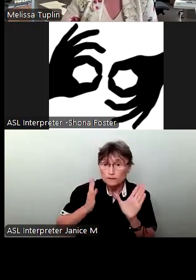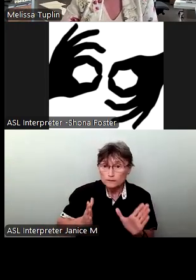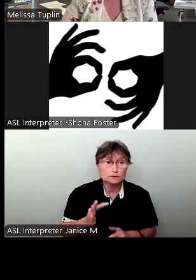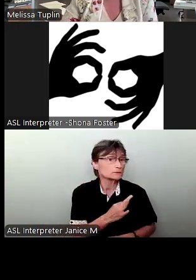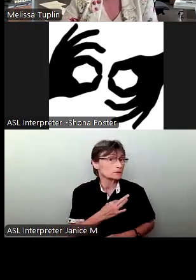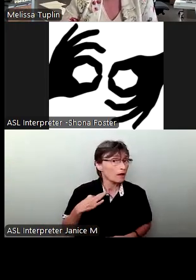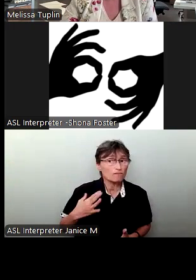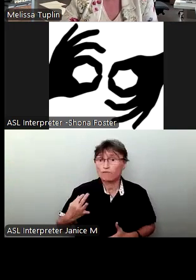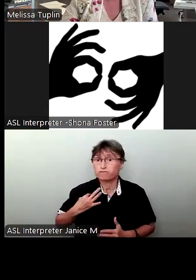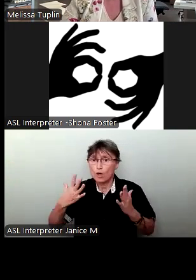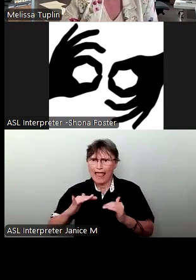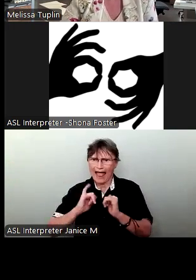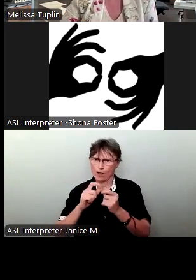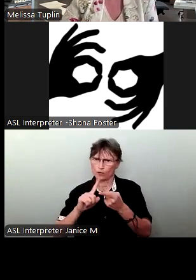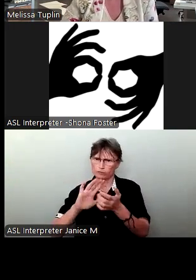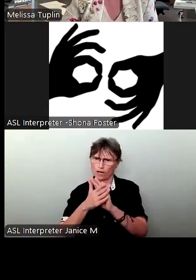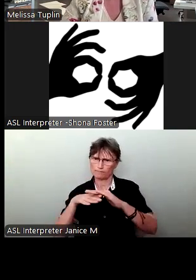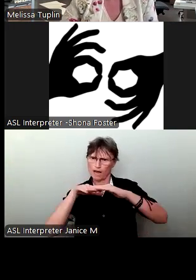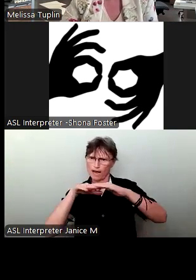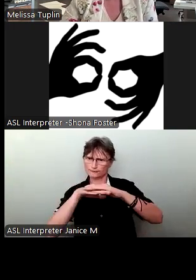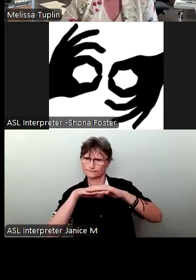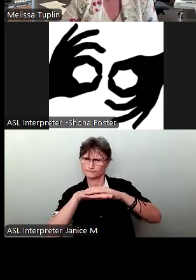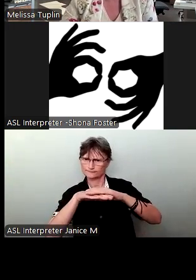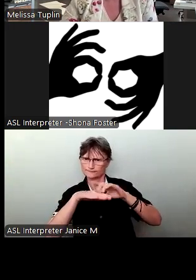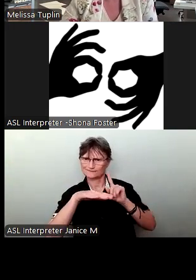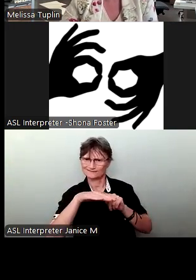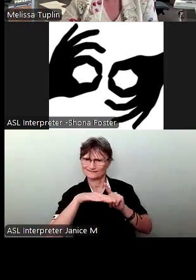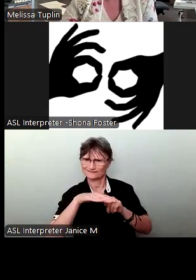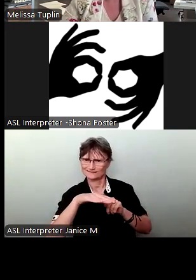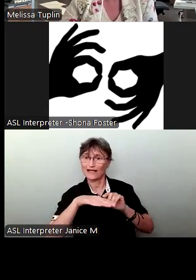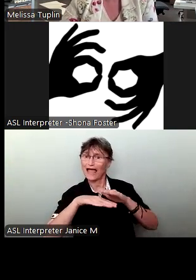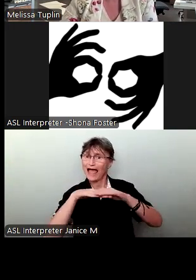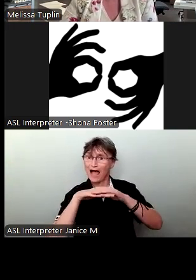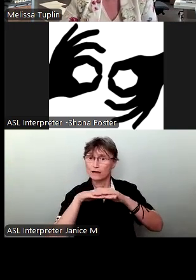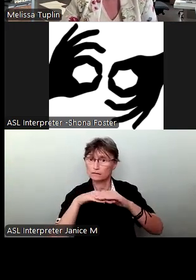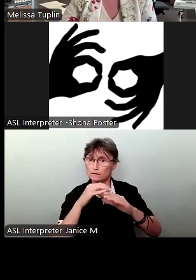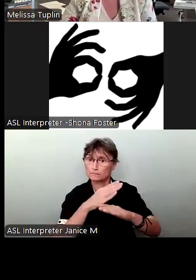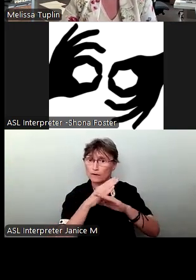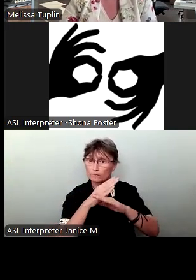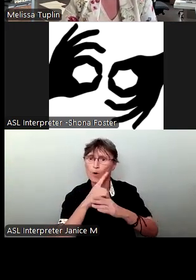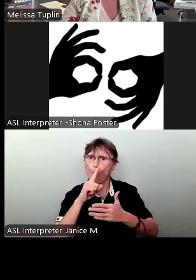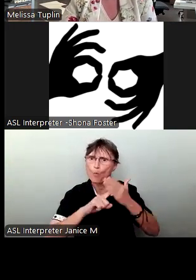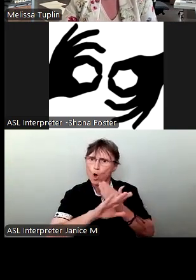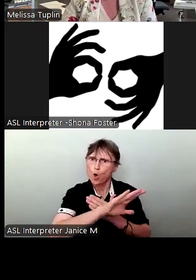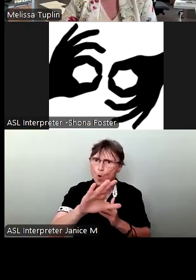to access its work, and its plan to address and remove those barriers. So, in answering this